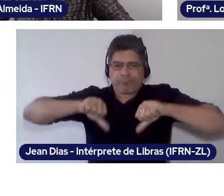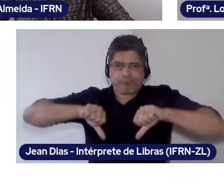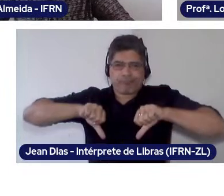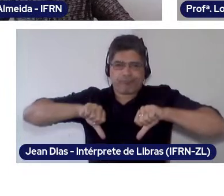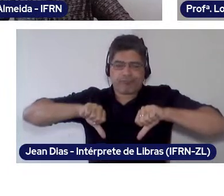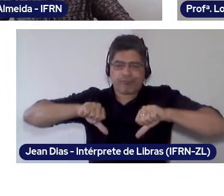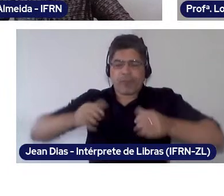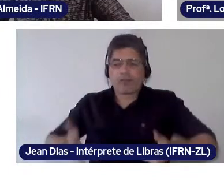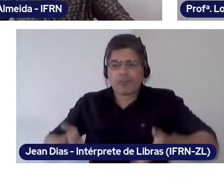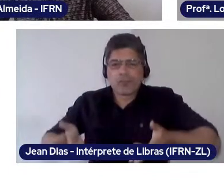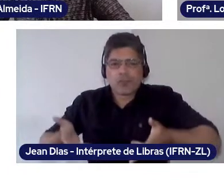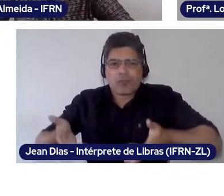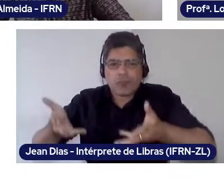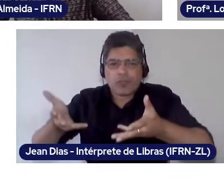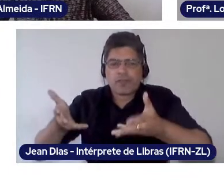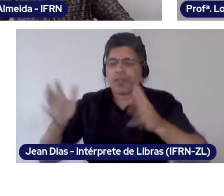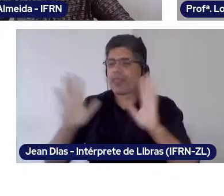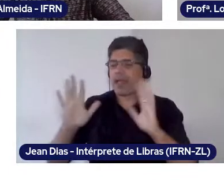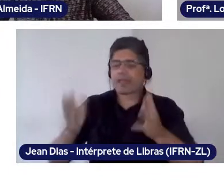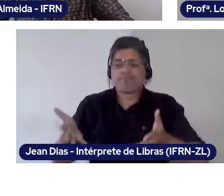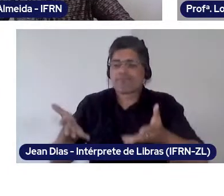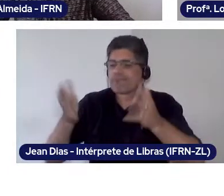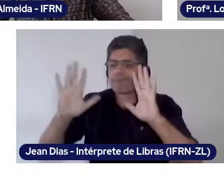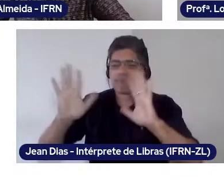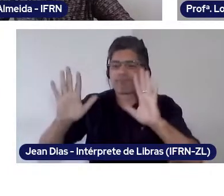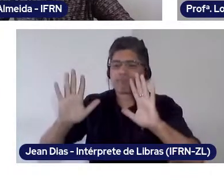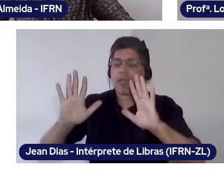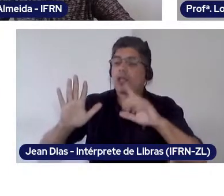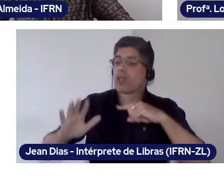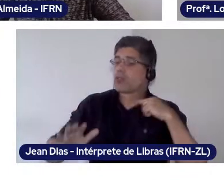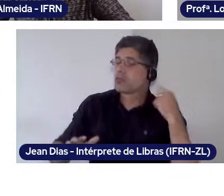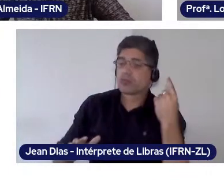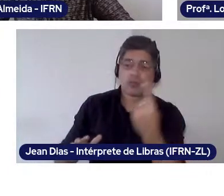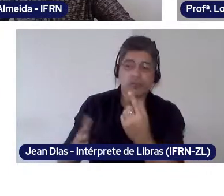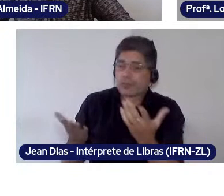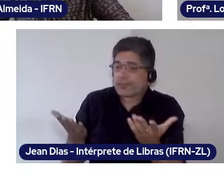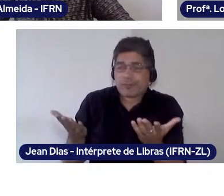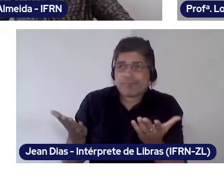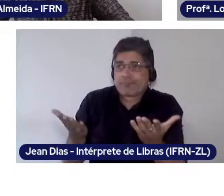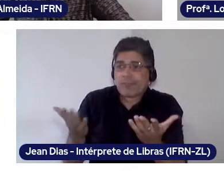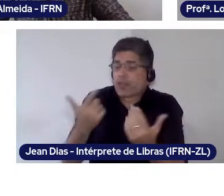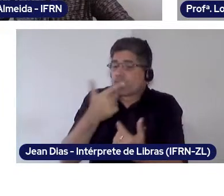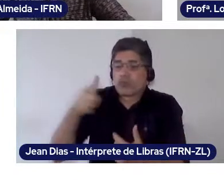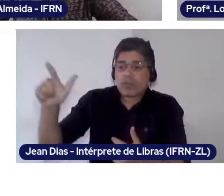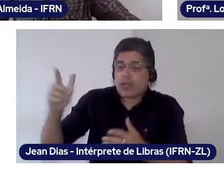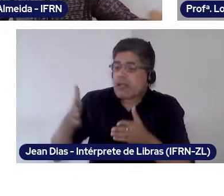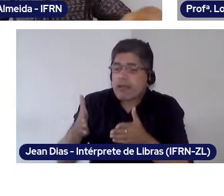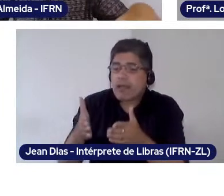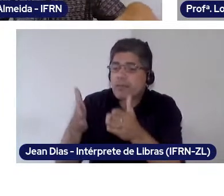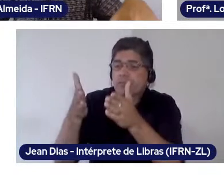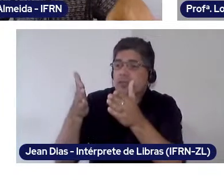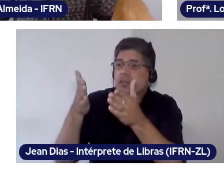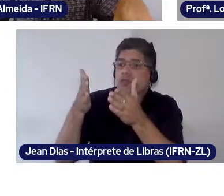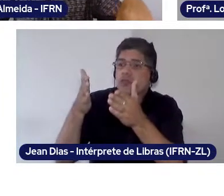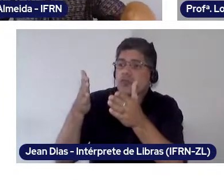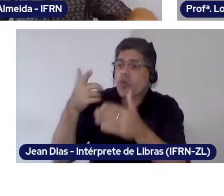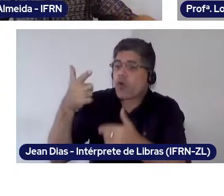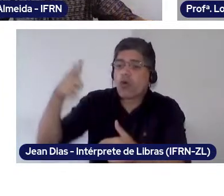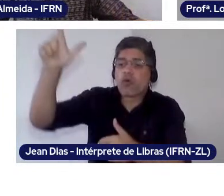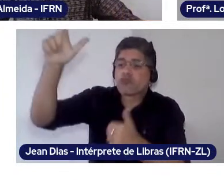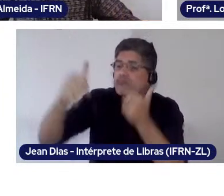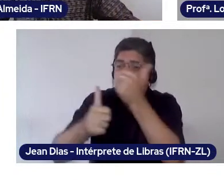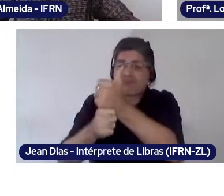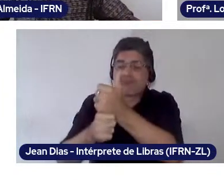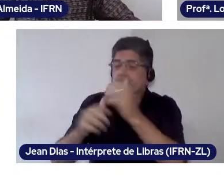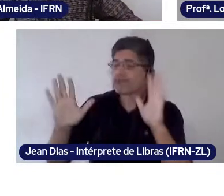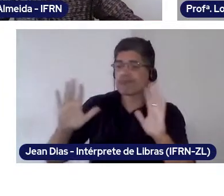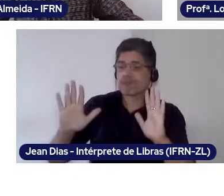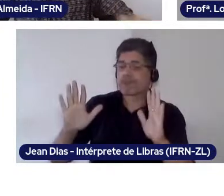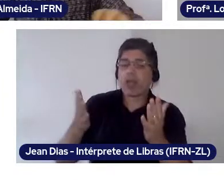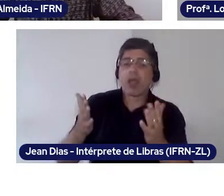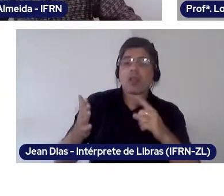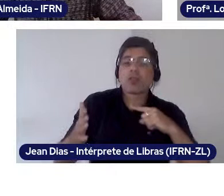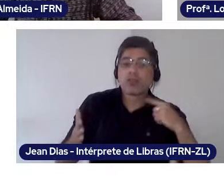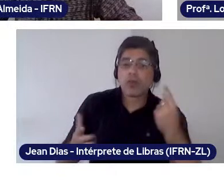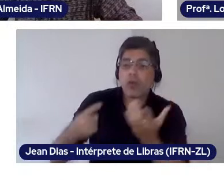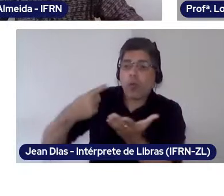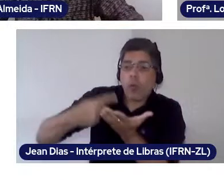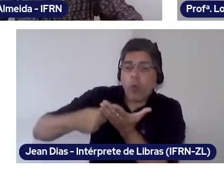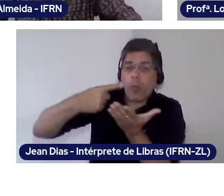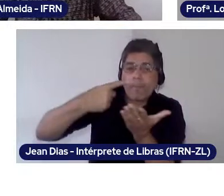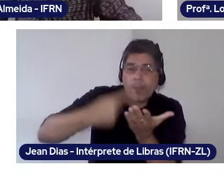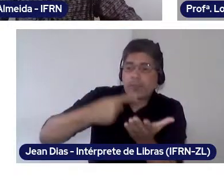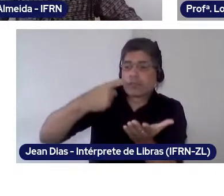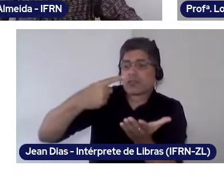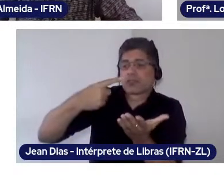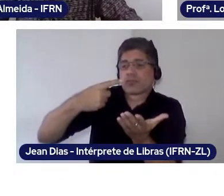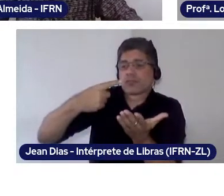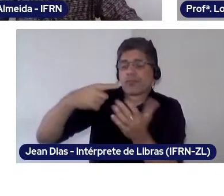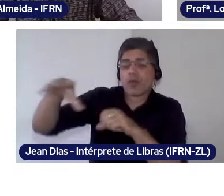but we do not have a lot of alternatives. If we are teachers, we have a compromise with knowledge.